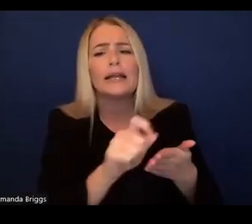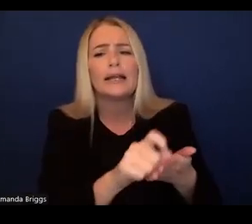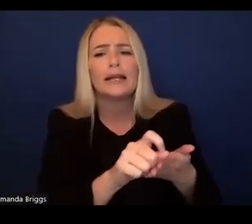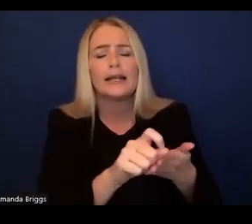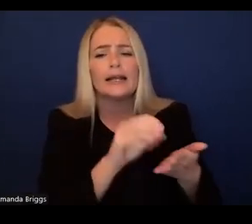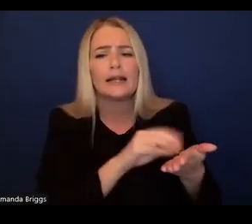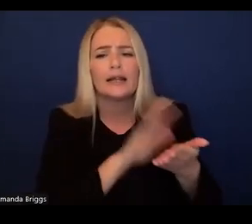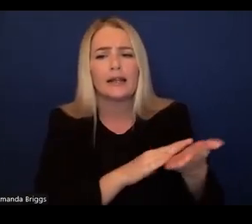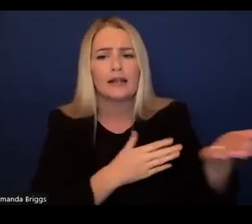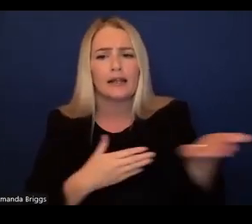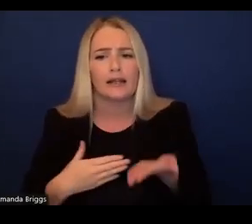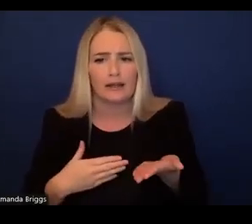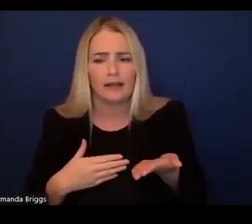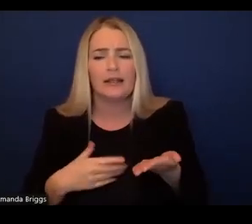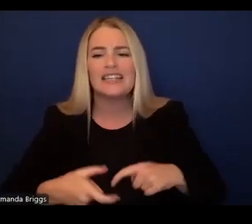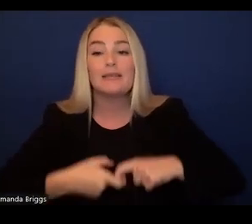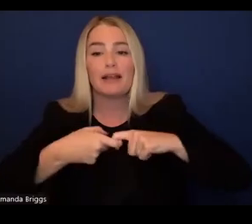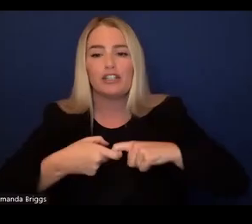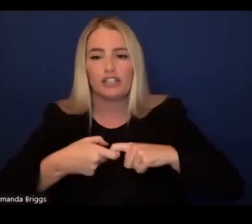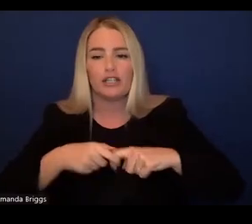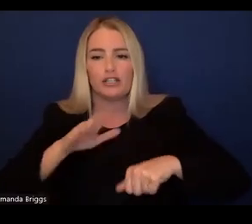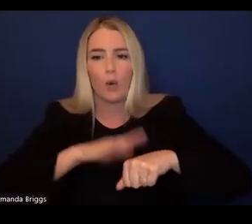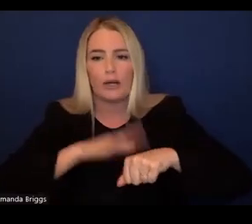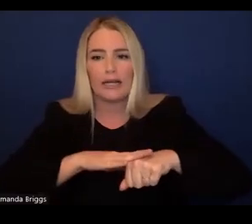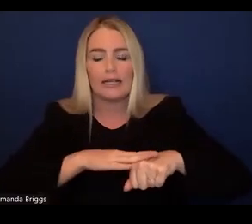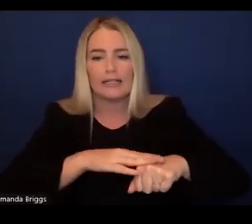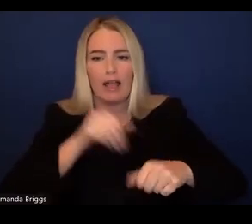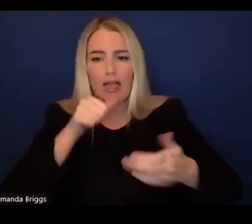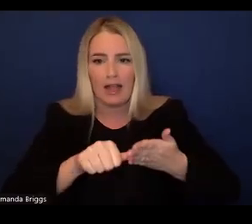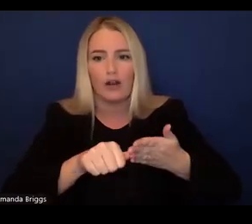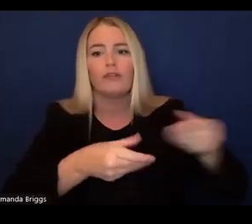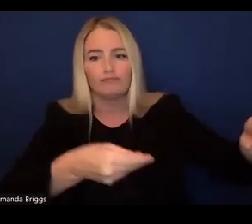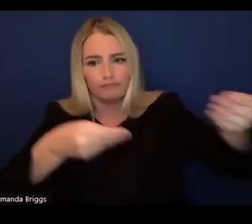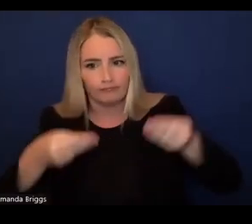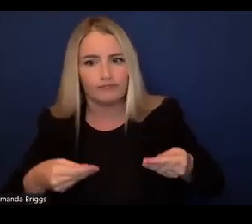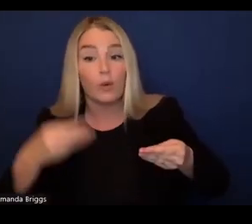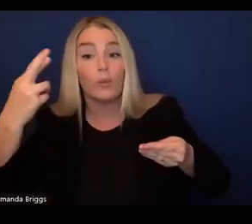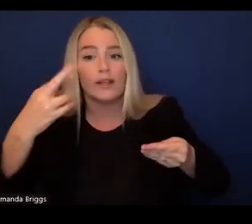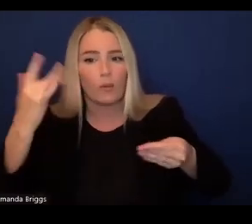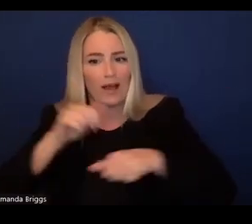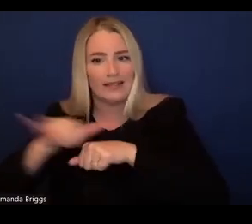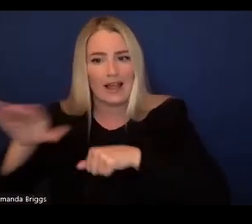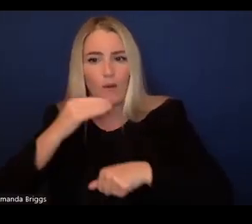tell them to give you a suspension notice and the reason why they're being sent home. Students have a right to attend